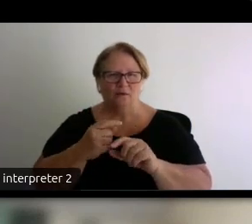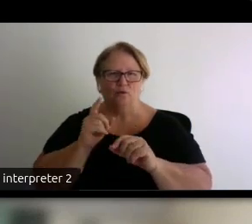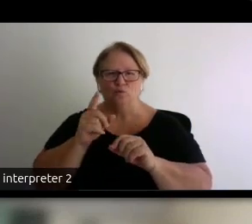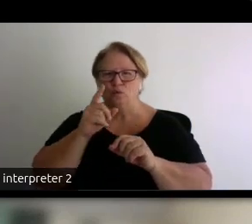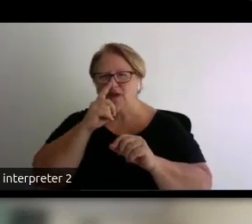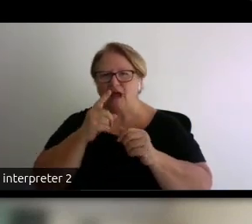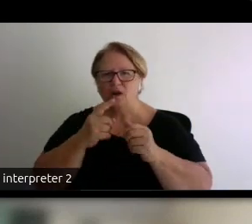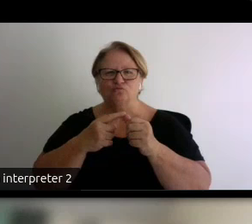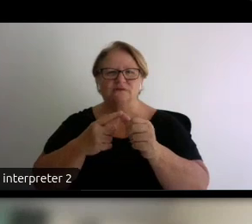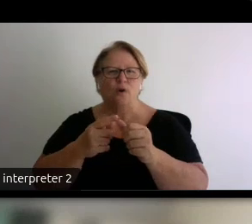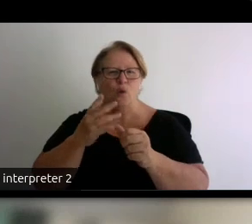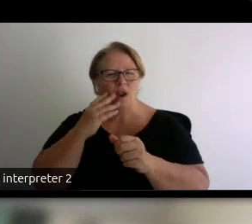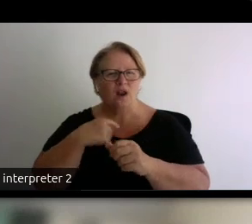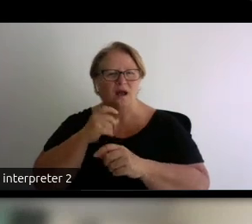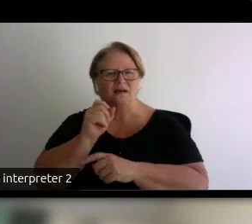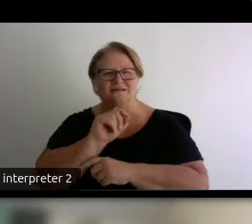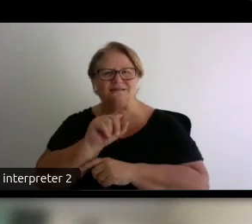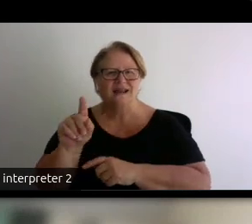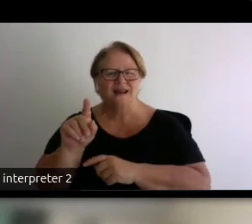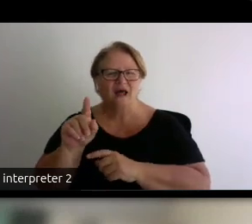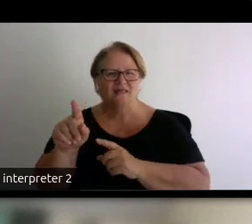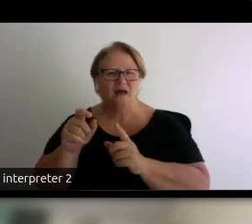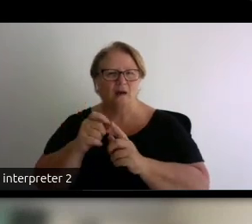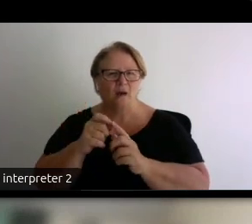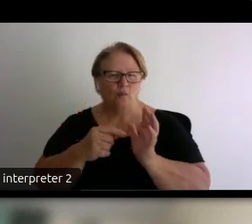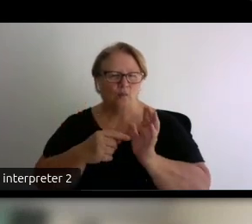uh webinar recording and the slides if you have any follow-up for our team